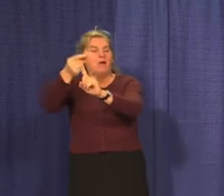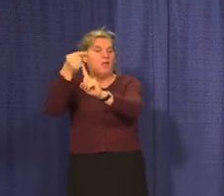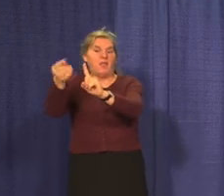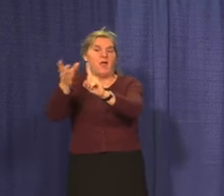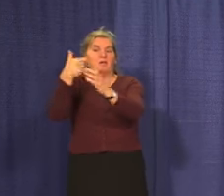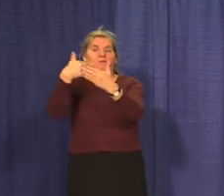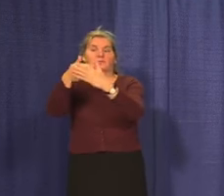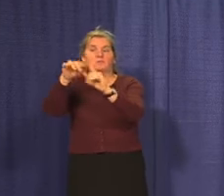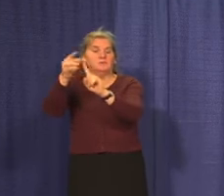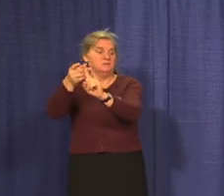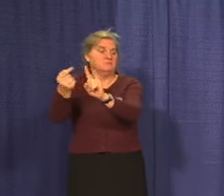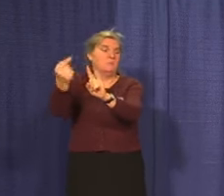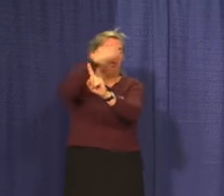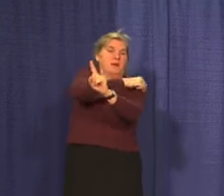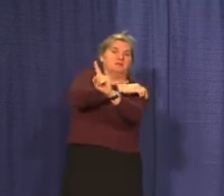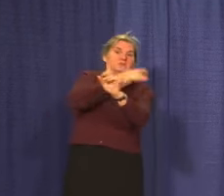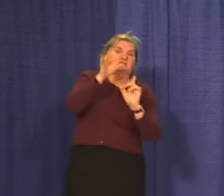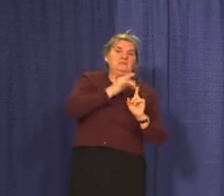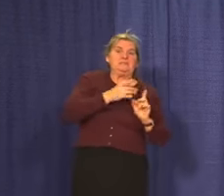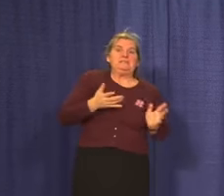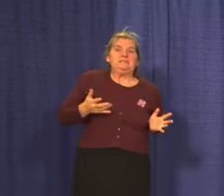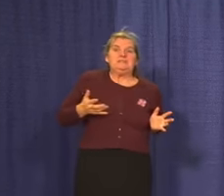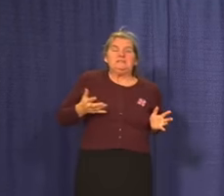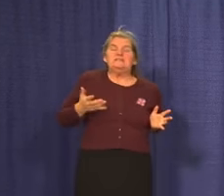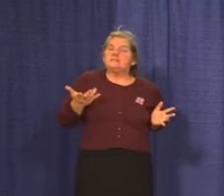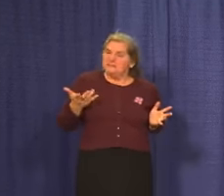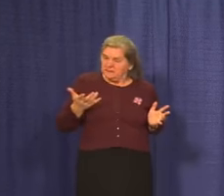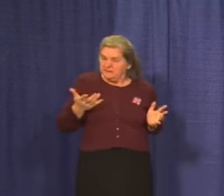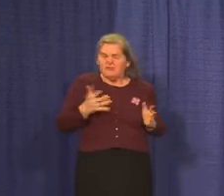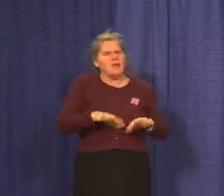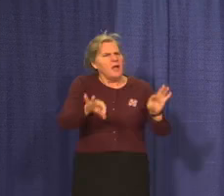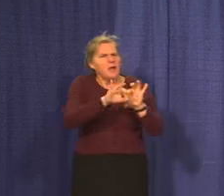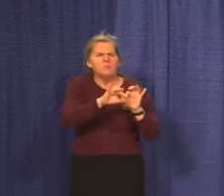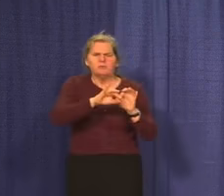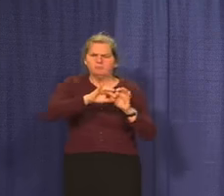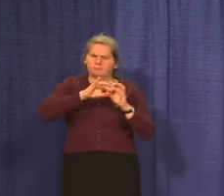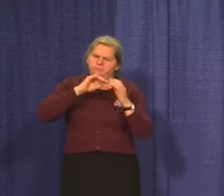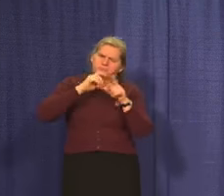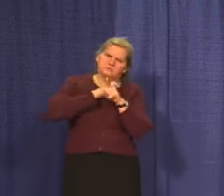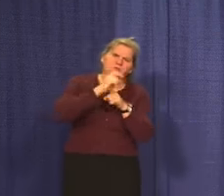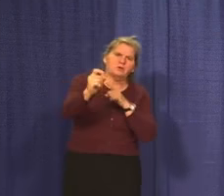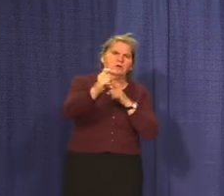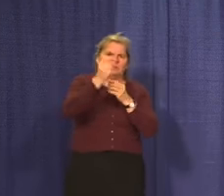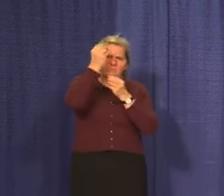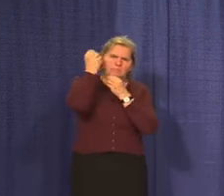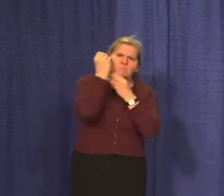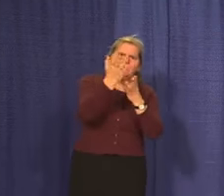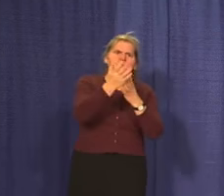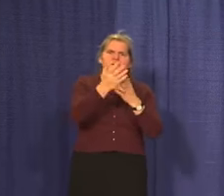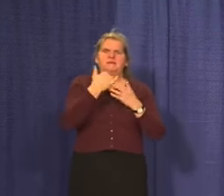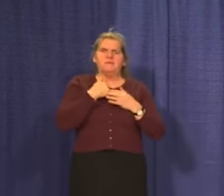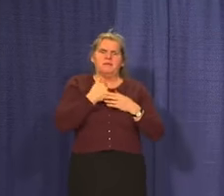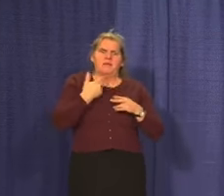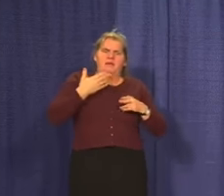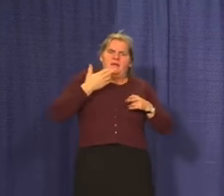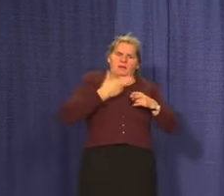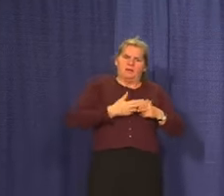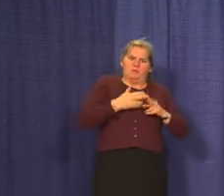THESE CHECK INS WITH PUBLIC HEALTH ARE A GOOD THING. WE WANT PEOPLE TO CALL WHEN THEY ARE NAMED AS CONTACTS. BUT THE INCREASING NUMBER OF